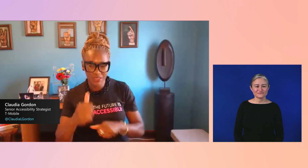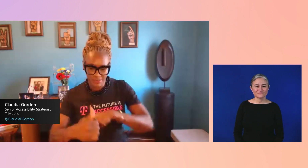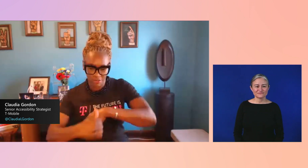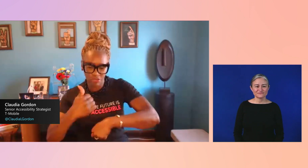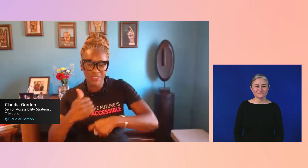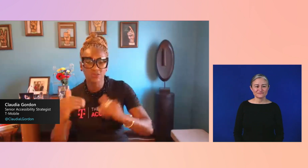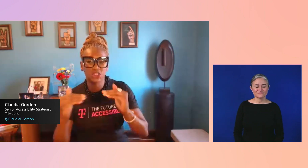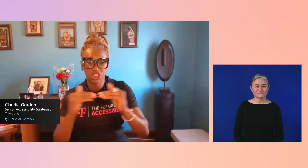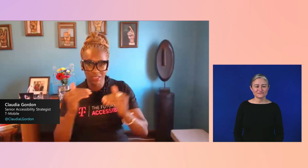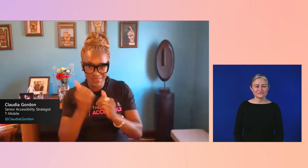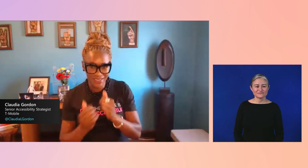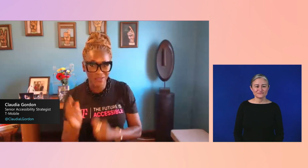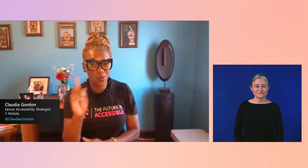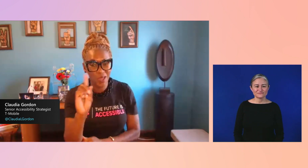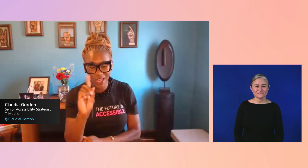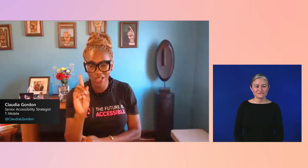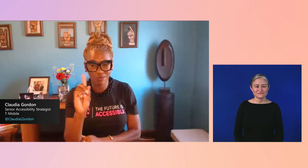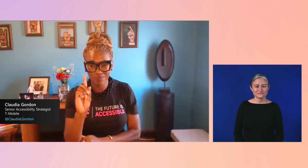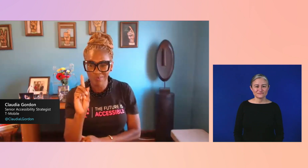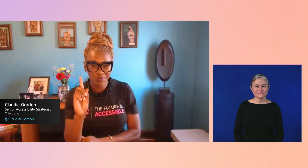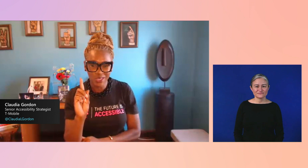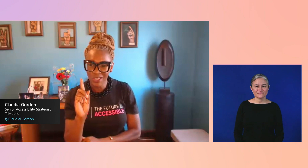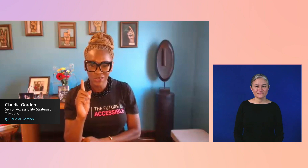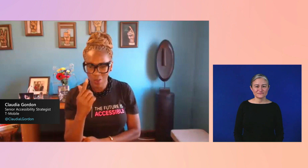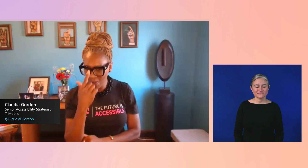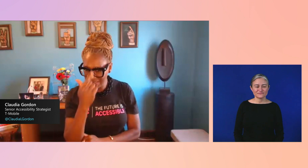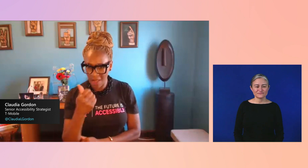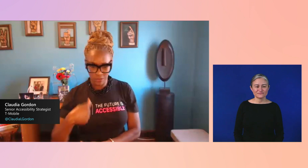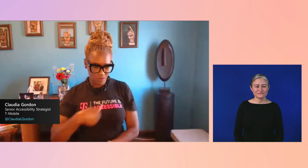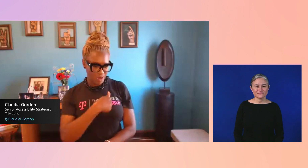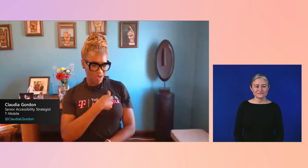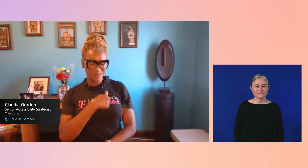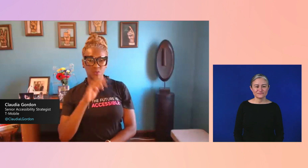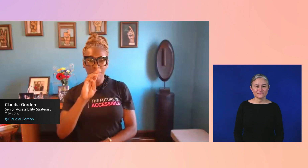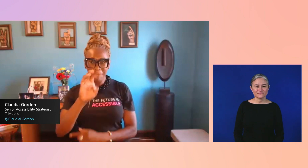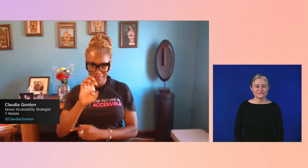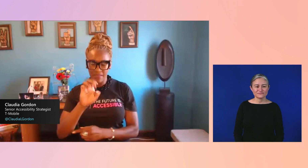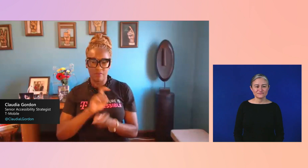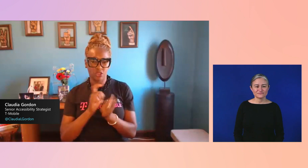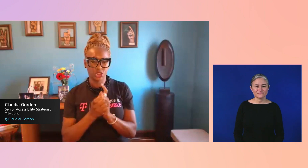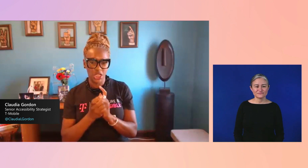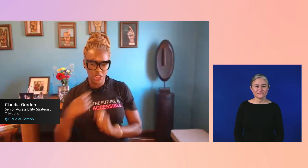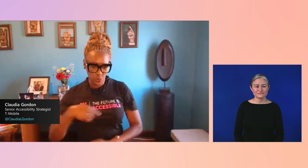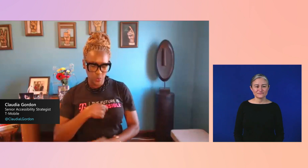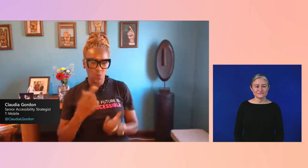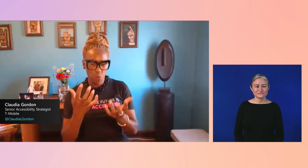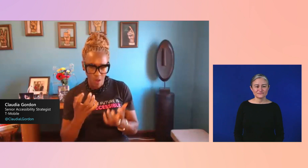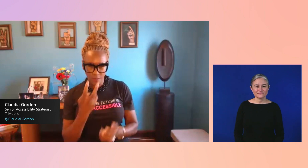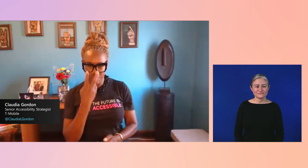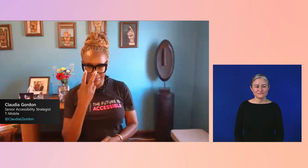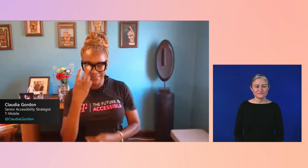"Injustice anywhere is a threat to justice everywhere." I try to keep , it's up to us to be